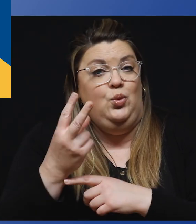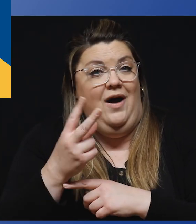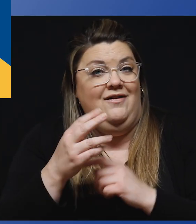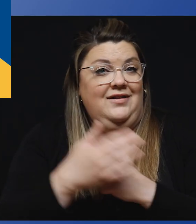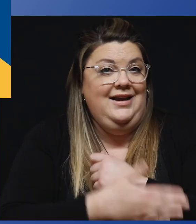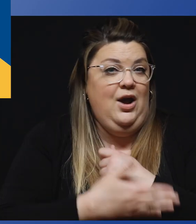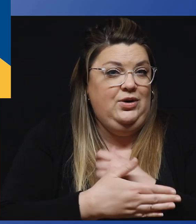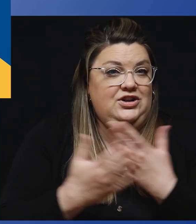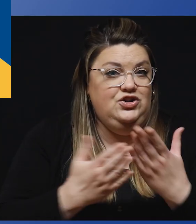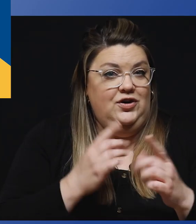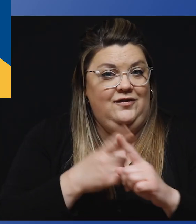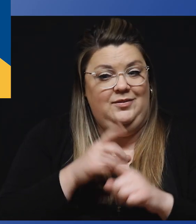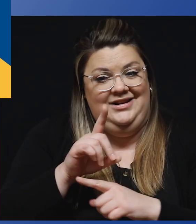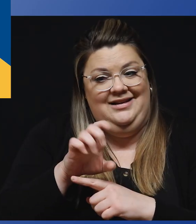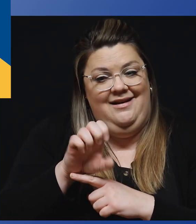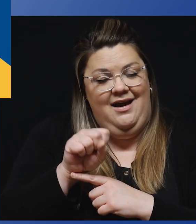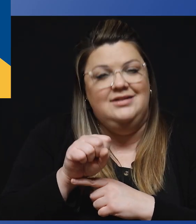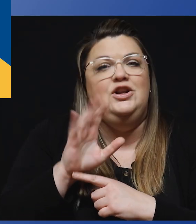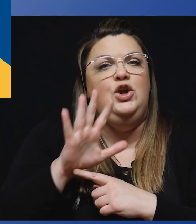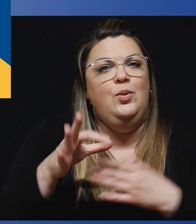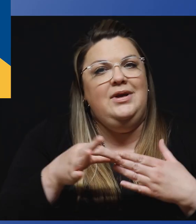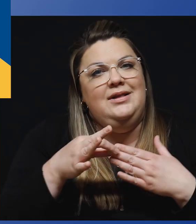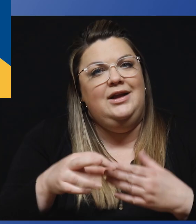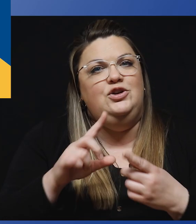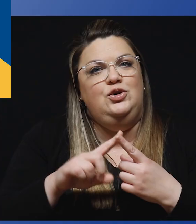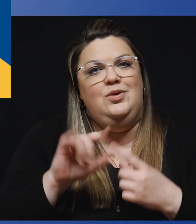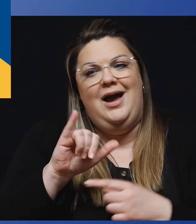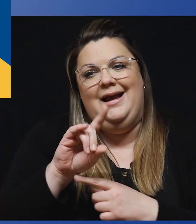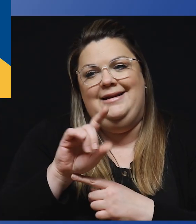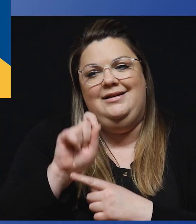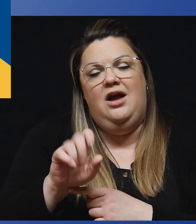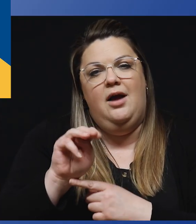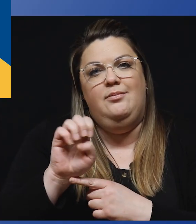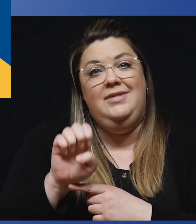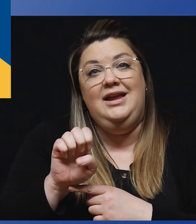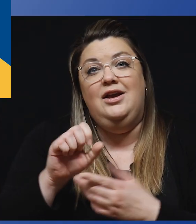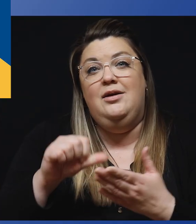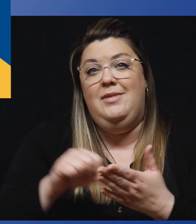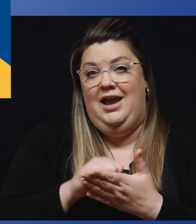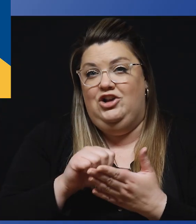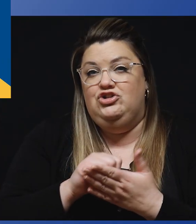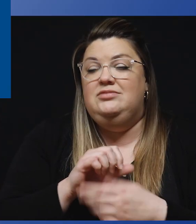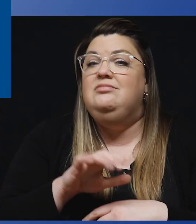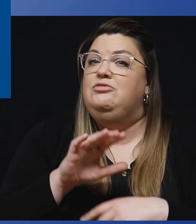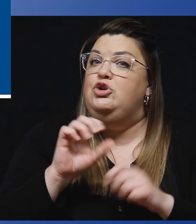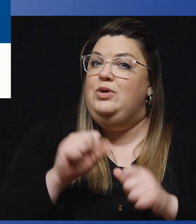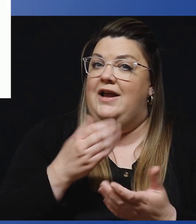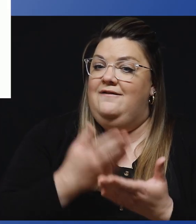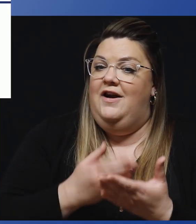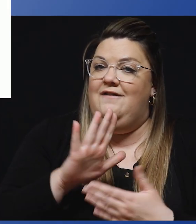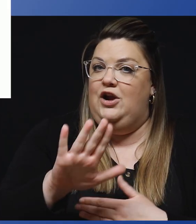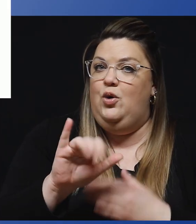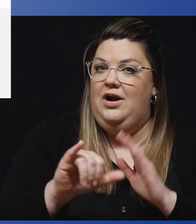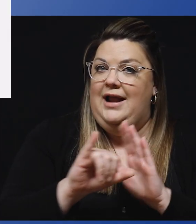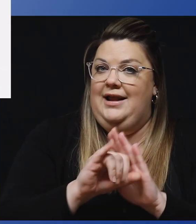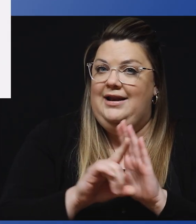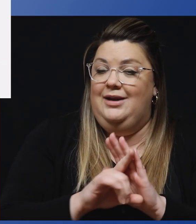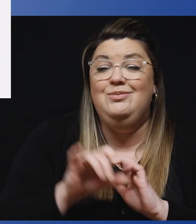you will be redirected to the ID.me webpage. Here you can verify your identity. If you need assistance,